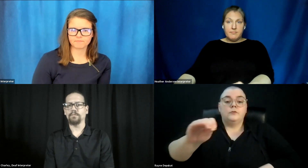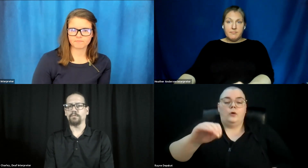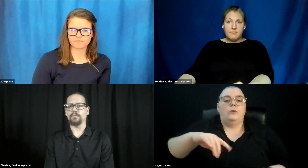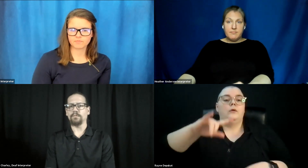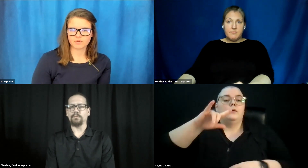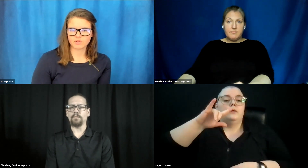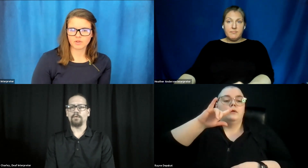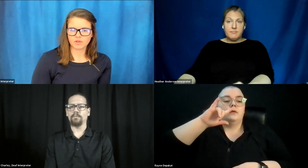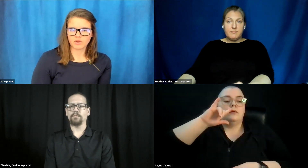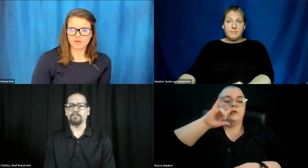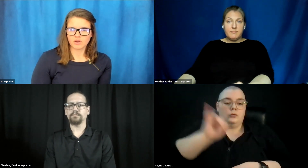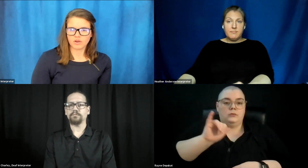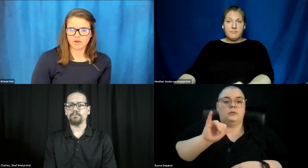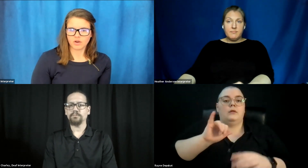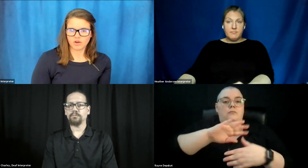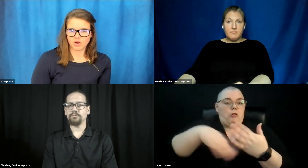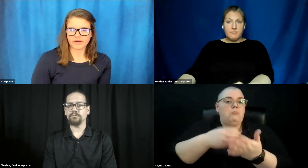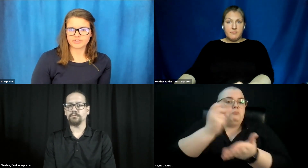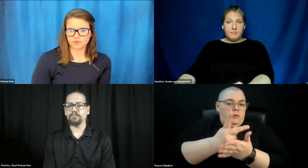Okay.